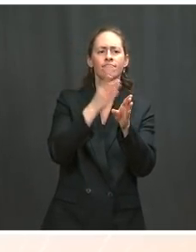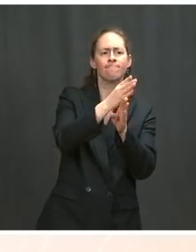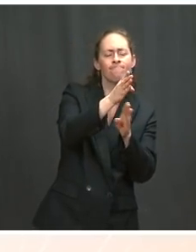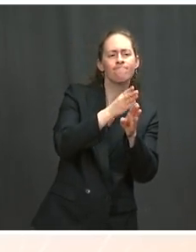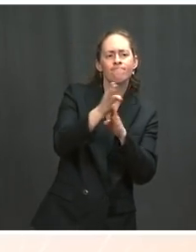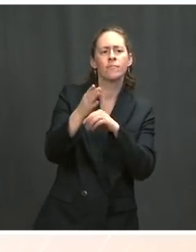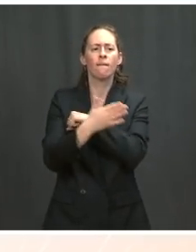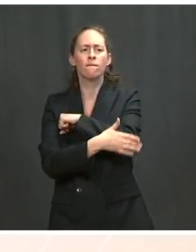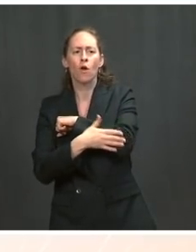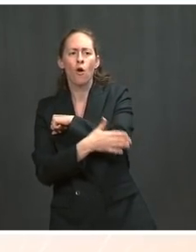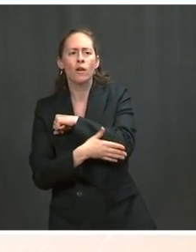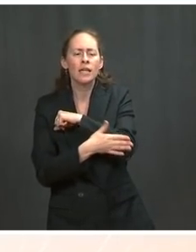through administrations.